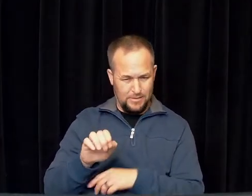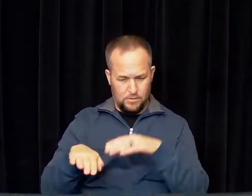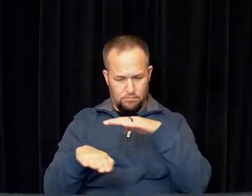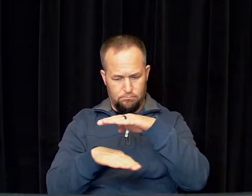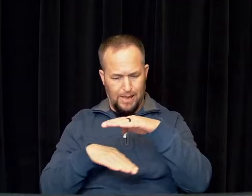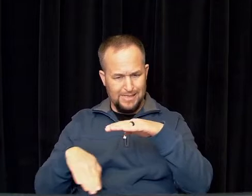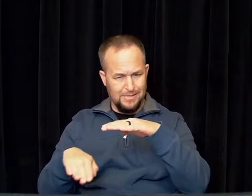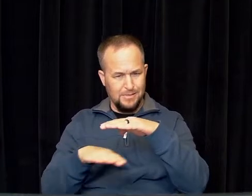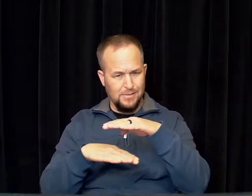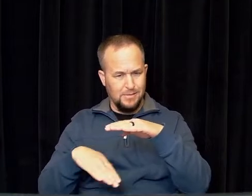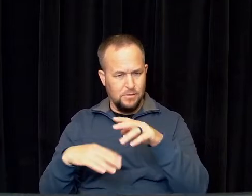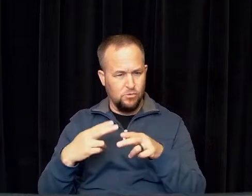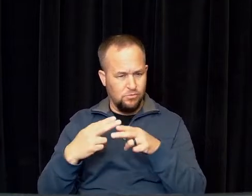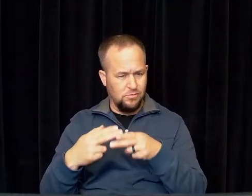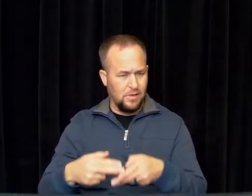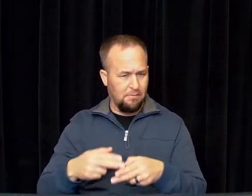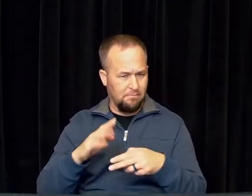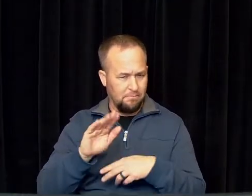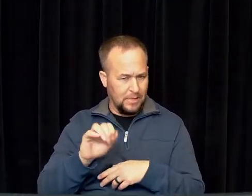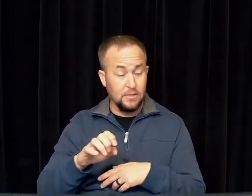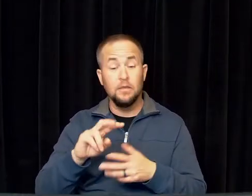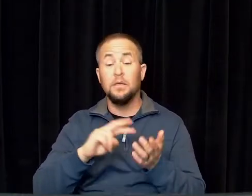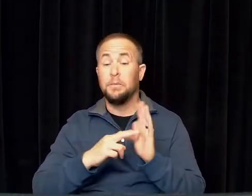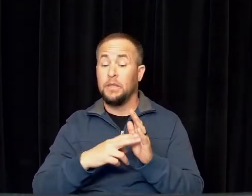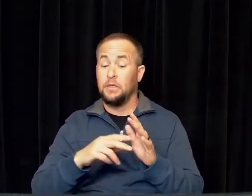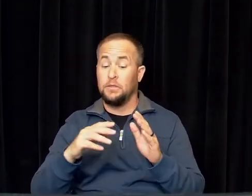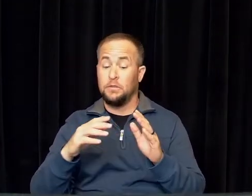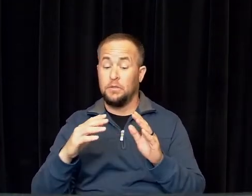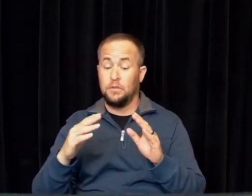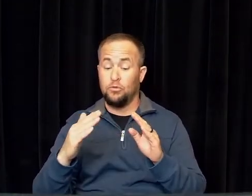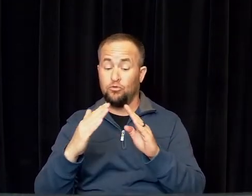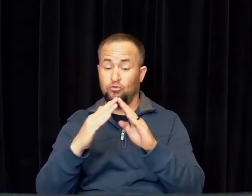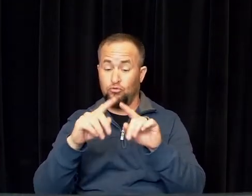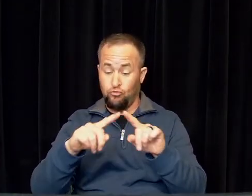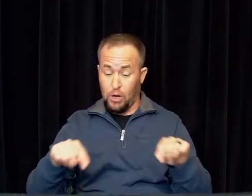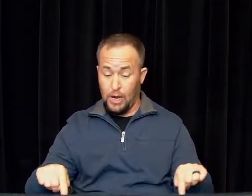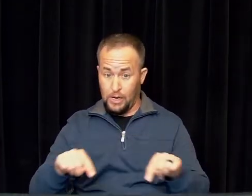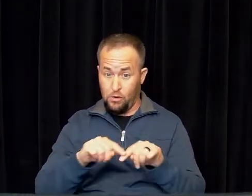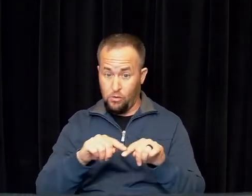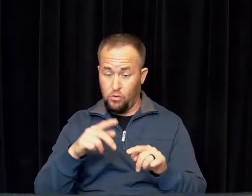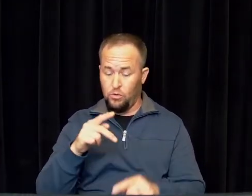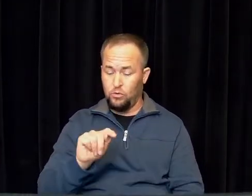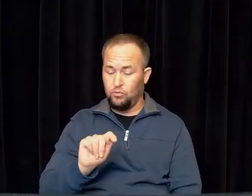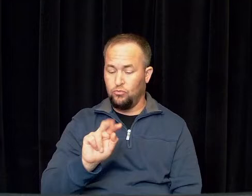for the base meaning if the base is a triangle, it's a triangular prism or a triangular pyramid.